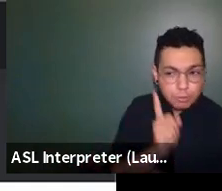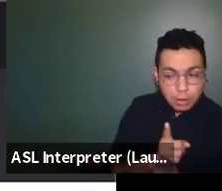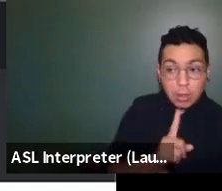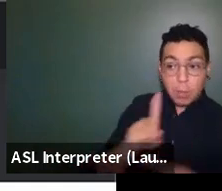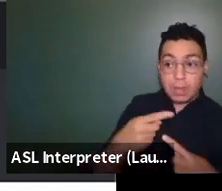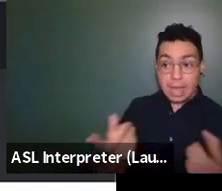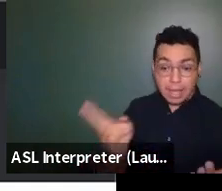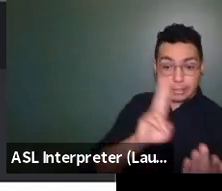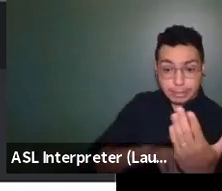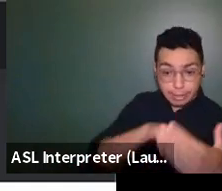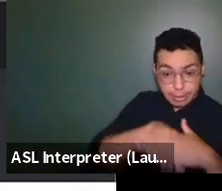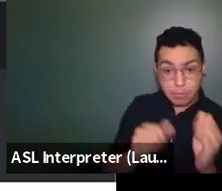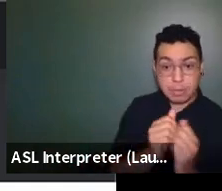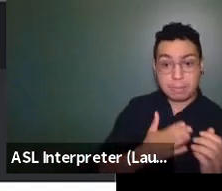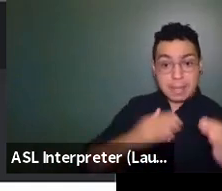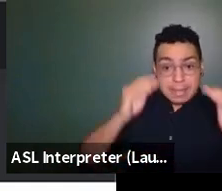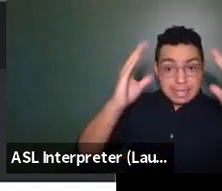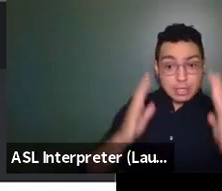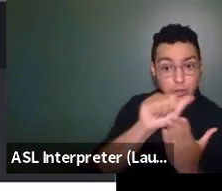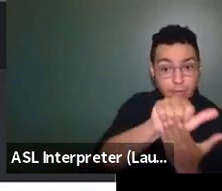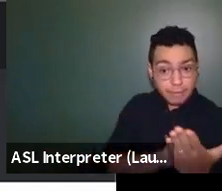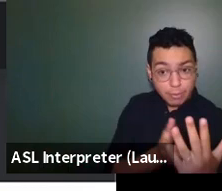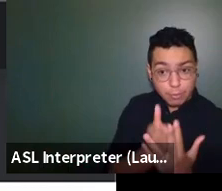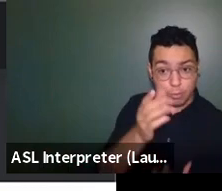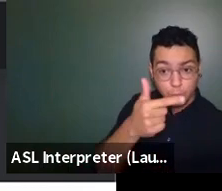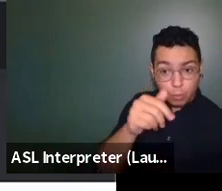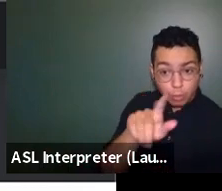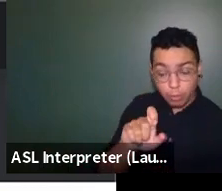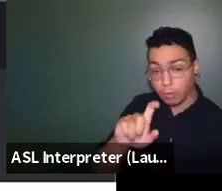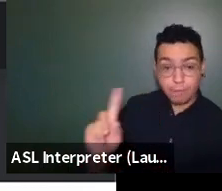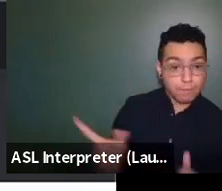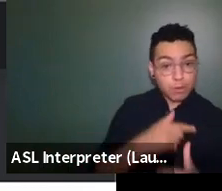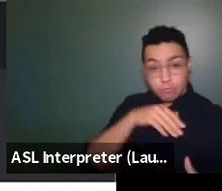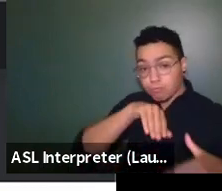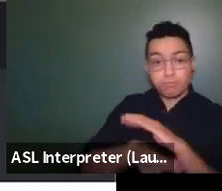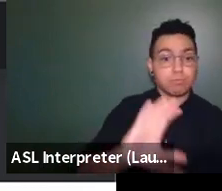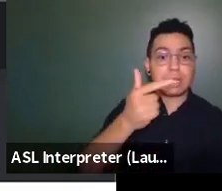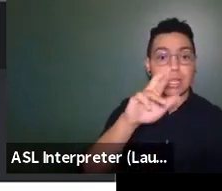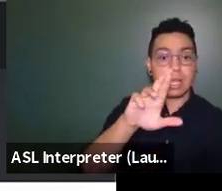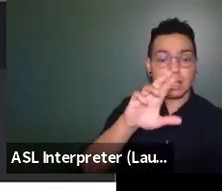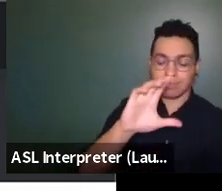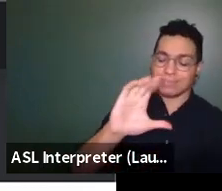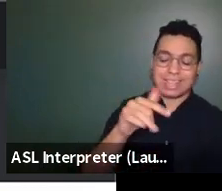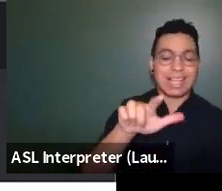ESD 101 - Jeff Crawford: teacher account on Google. When I first go to Google Classroom, I want to make sure I select teacher.